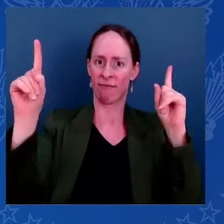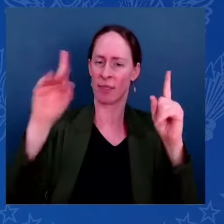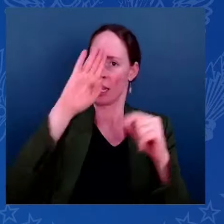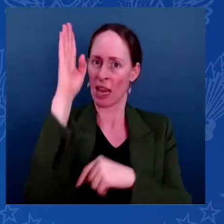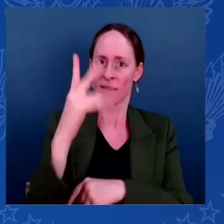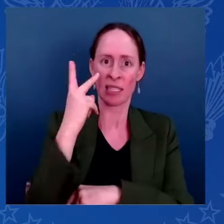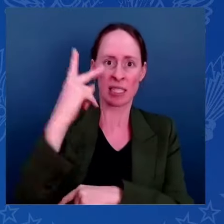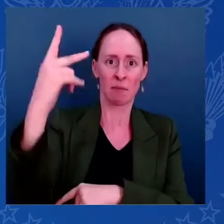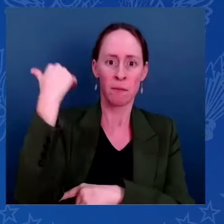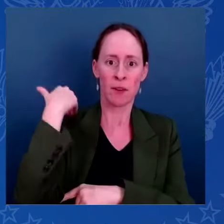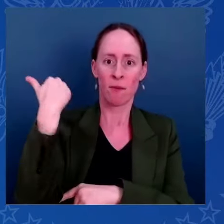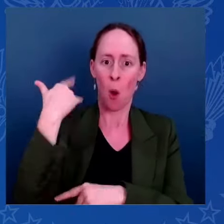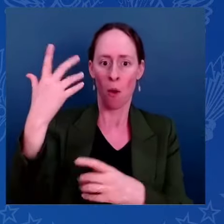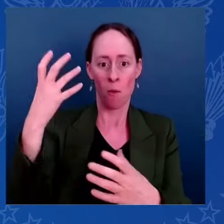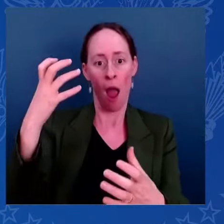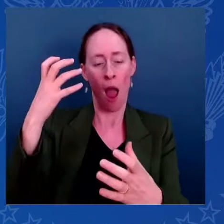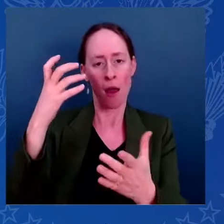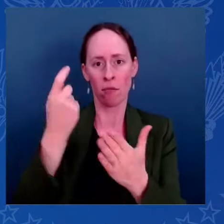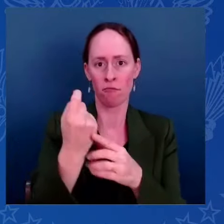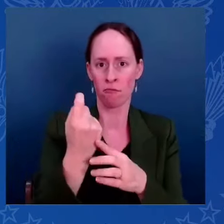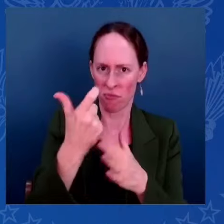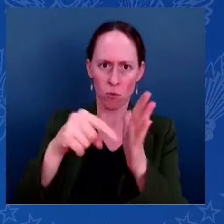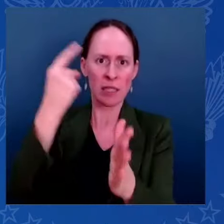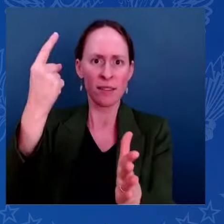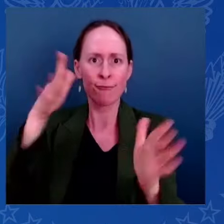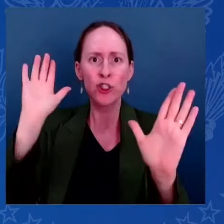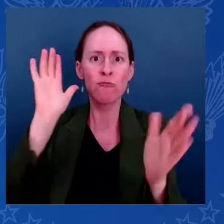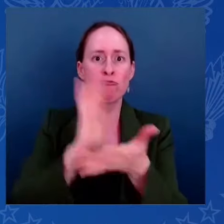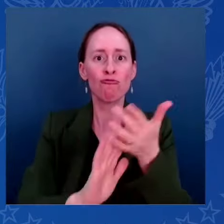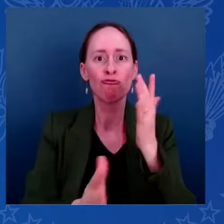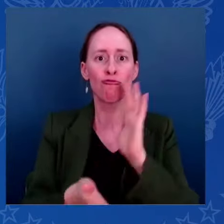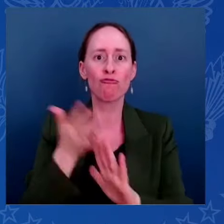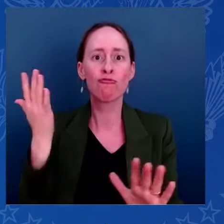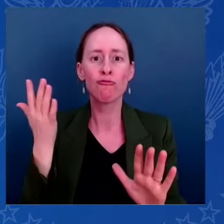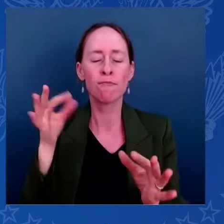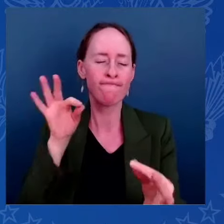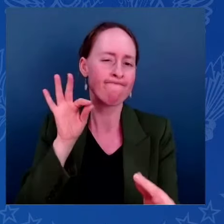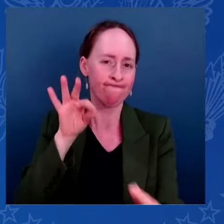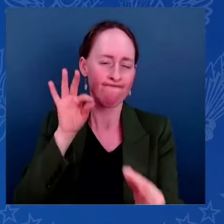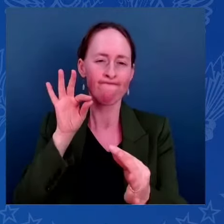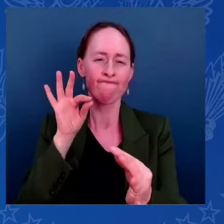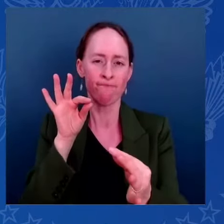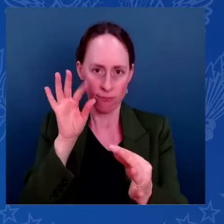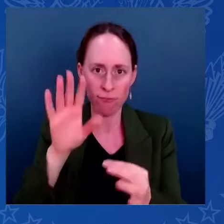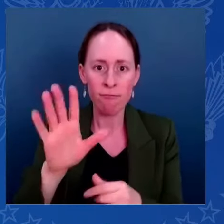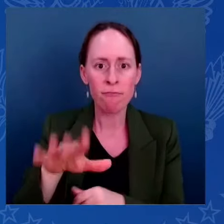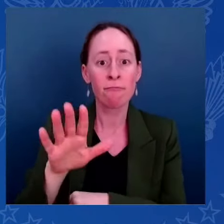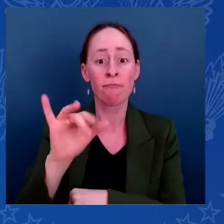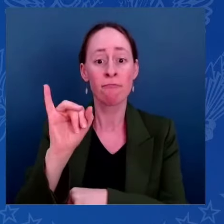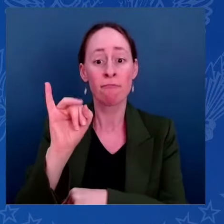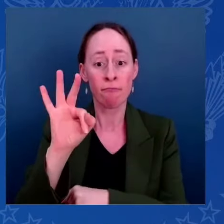Imagine a cancer surgery that removes all of the tumor the first time without harming healthy cells.